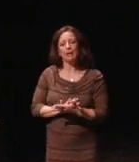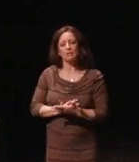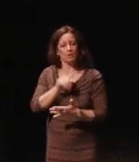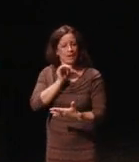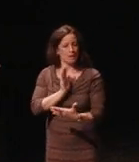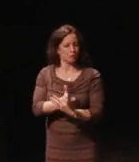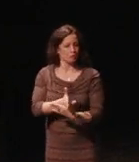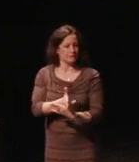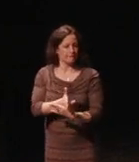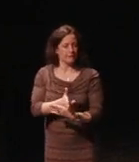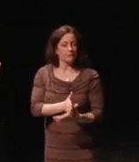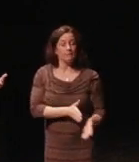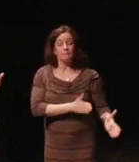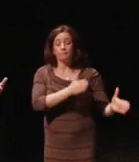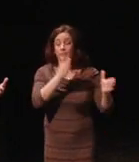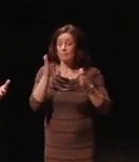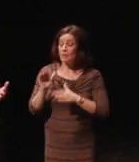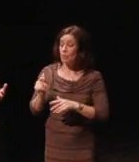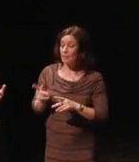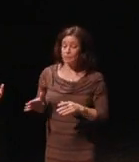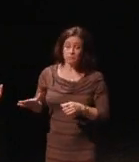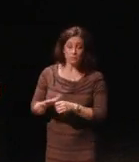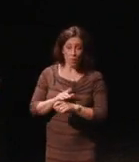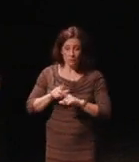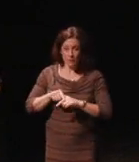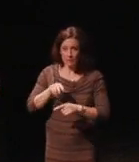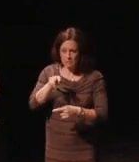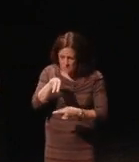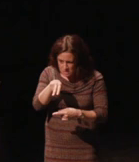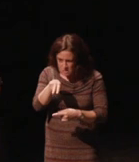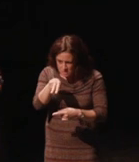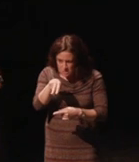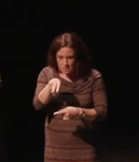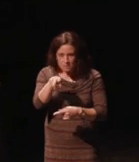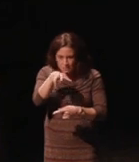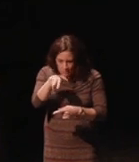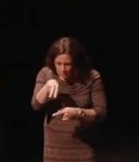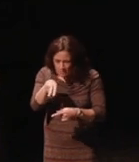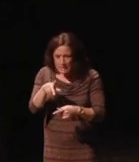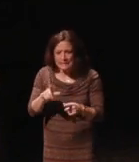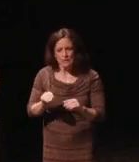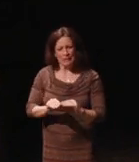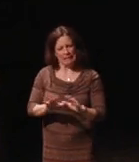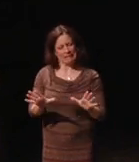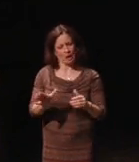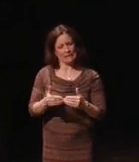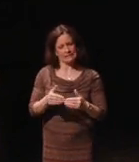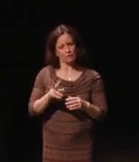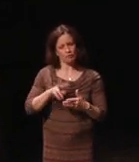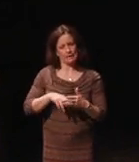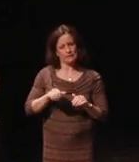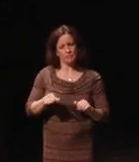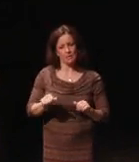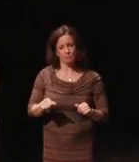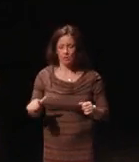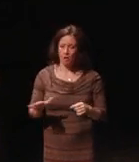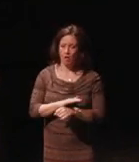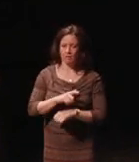Other people who are completely reliant on subtitles, you need those subtitles to be as clear and easy to read as possible at all times.